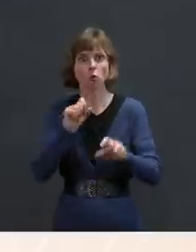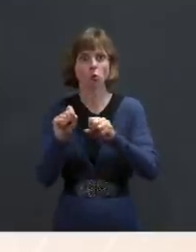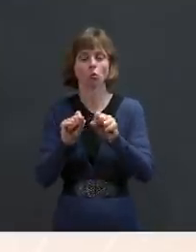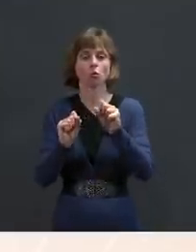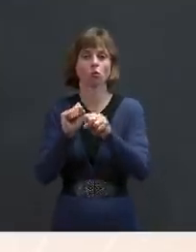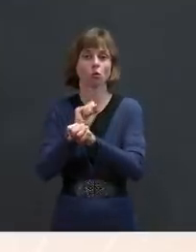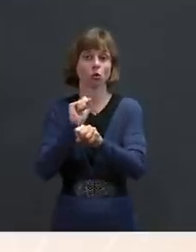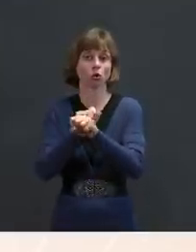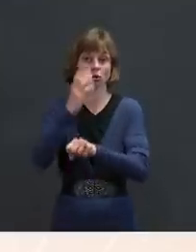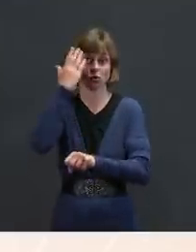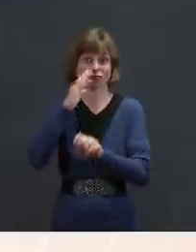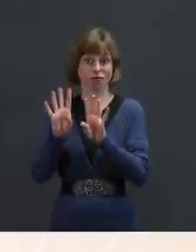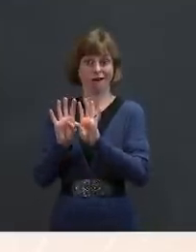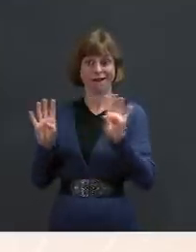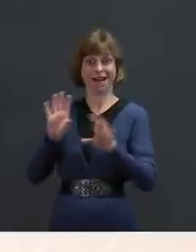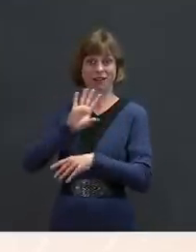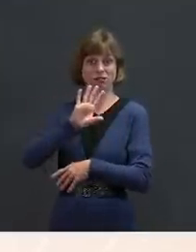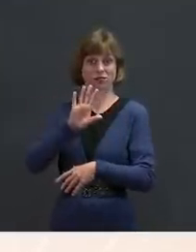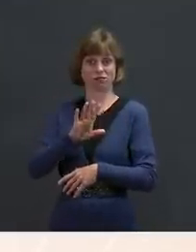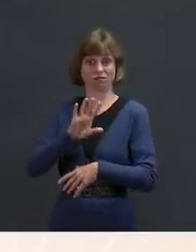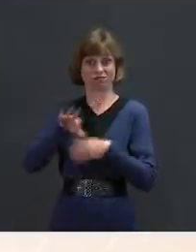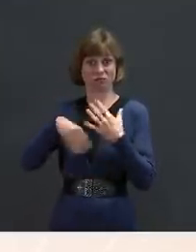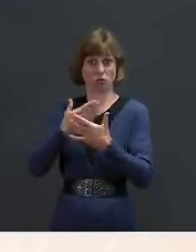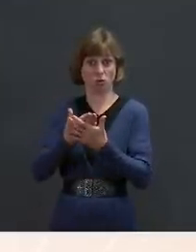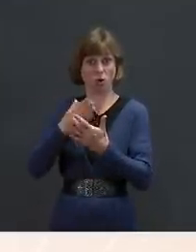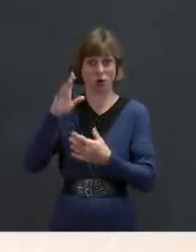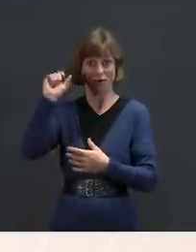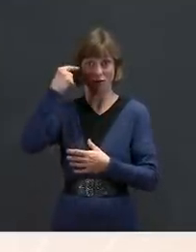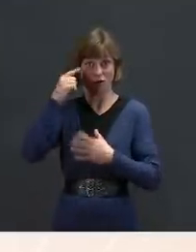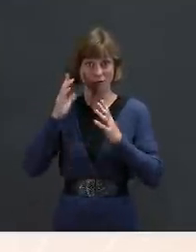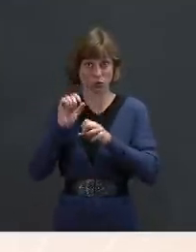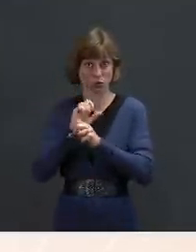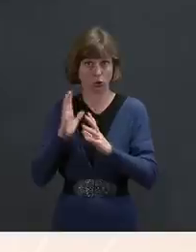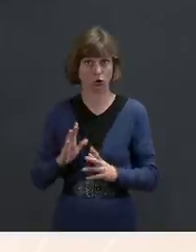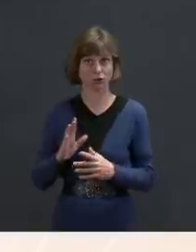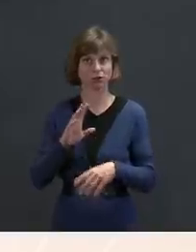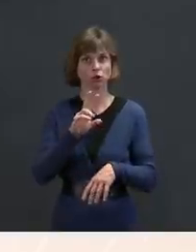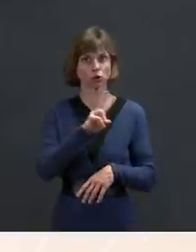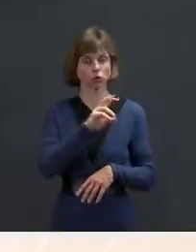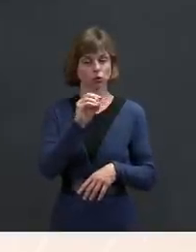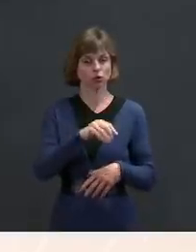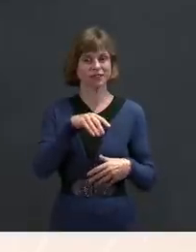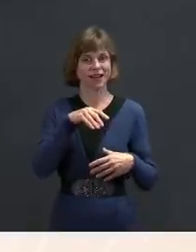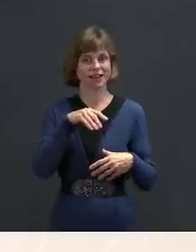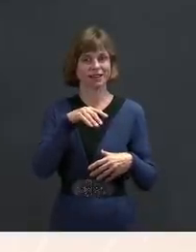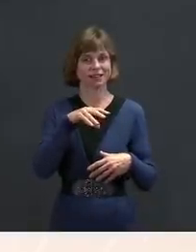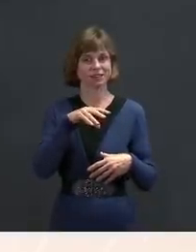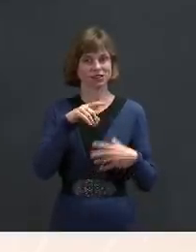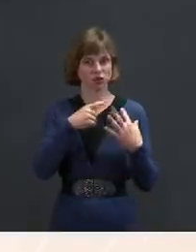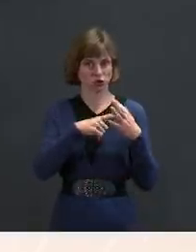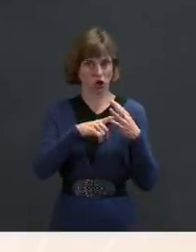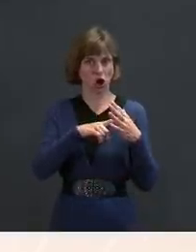In February alone, we have vaccin- -- we started at 2 percent of that frontline personnel workforce vaccinated.